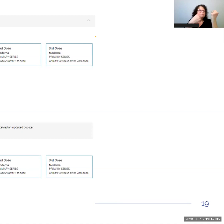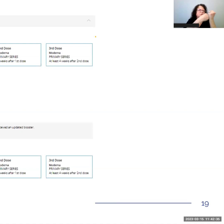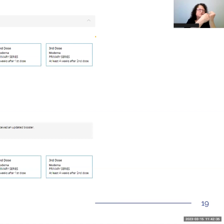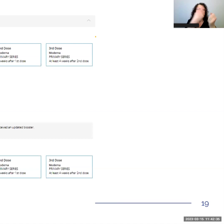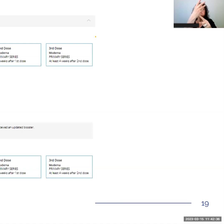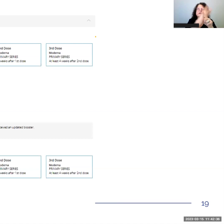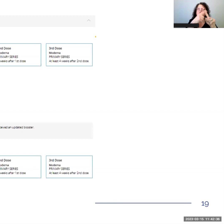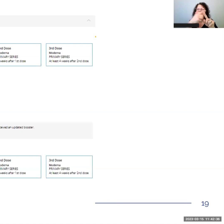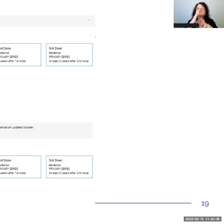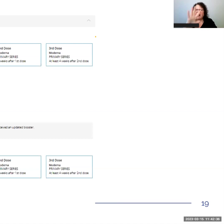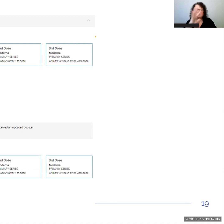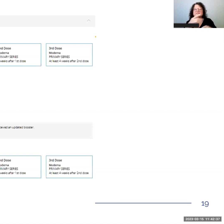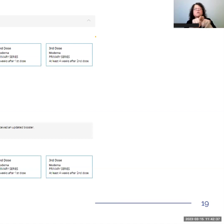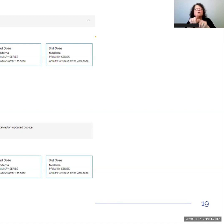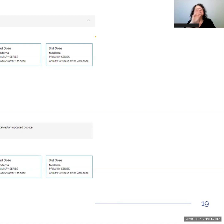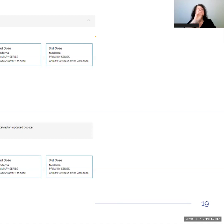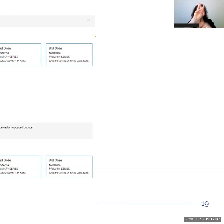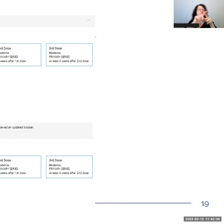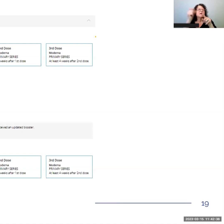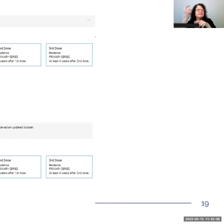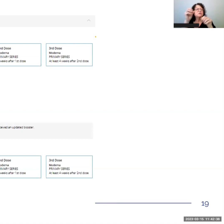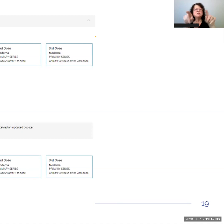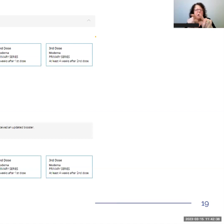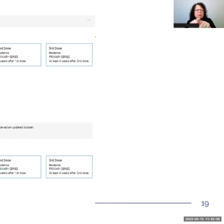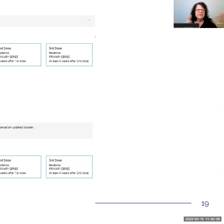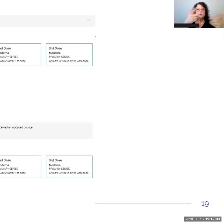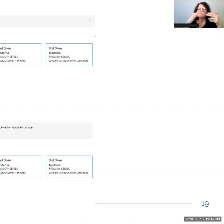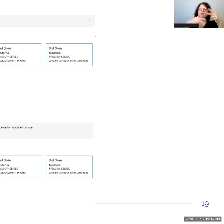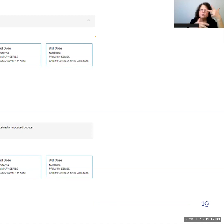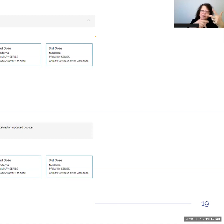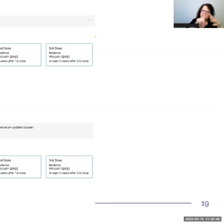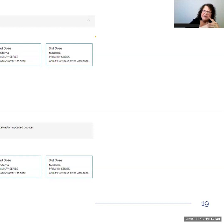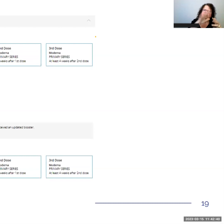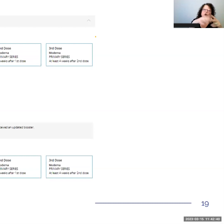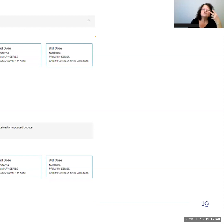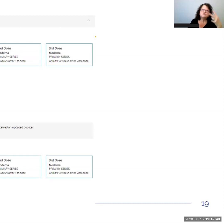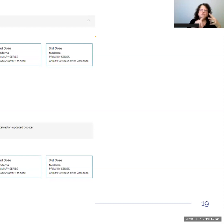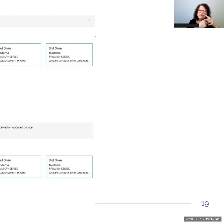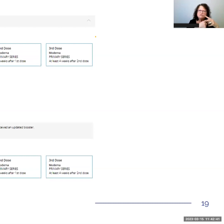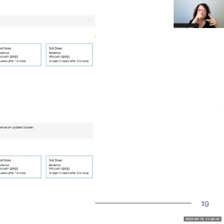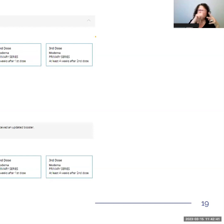also 6 to 11. So the same thing. You have your 3, so your 2 original primary series,